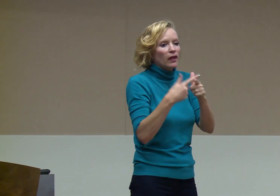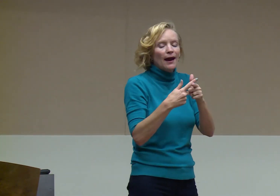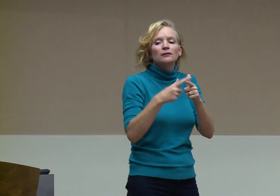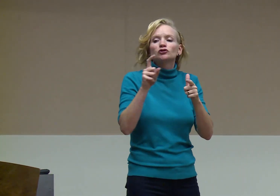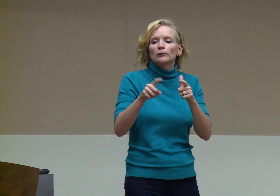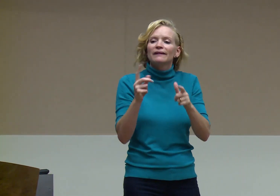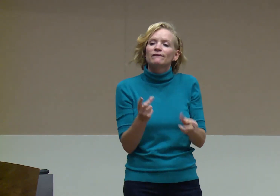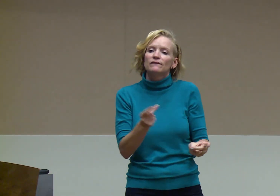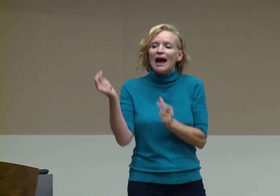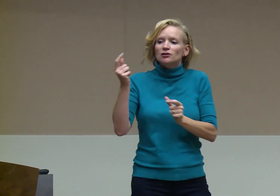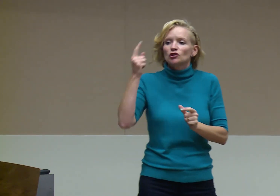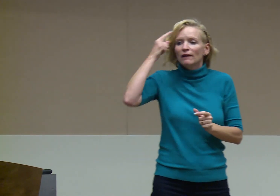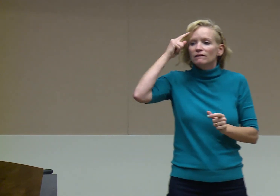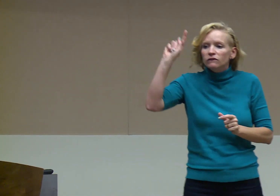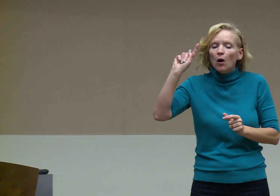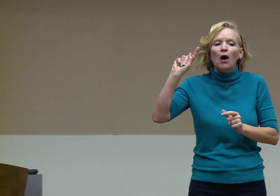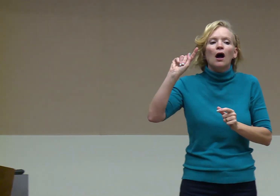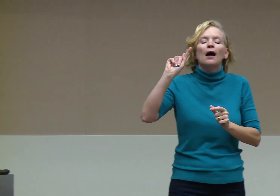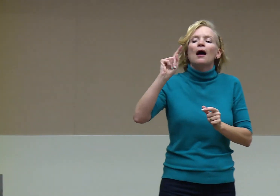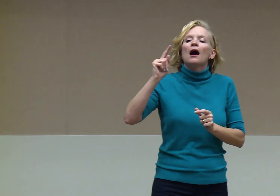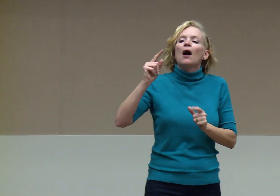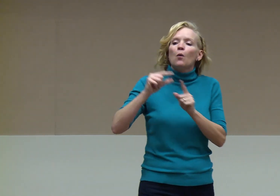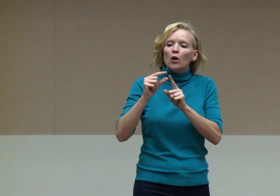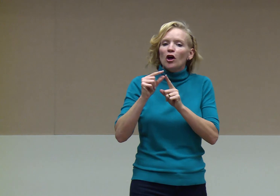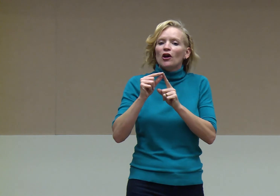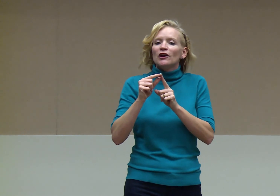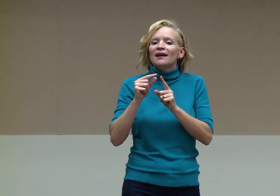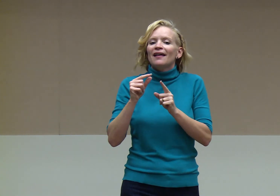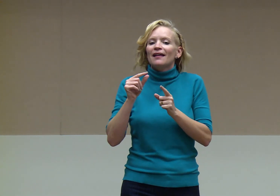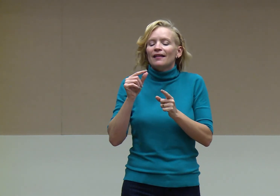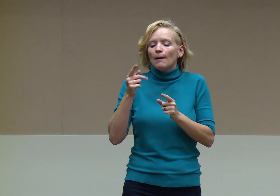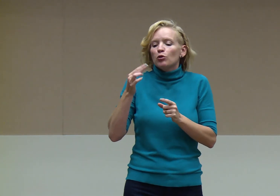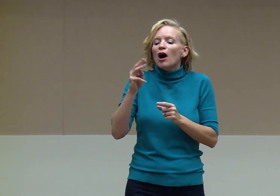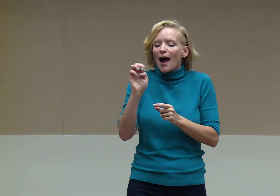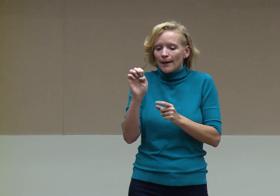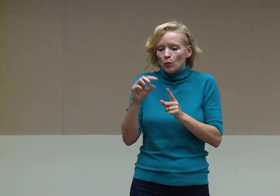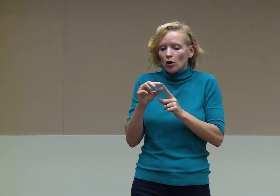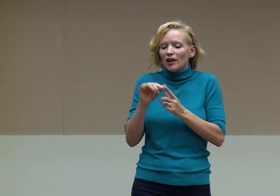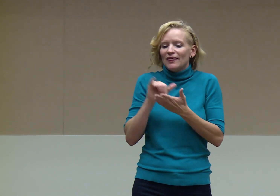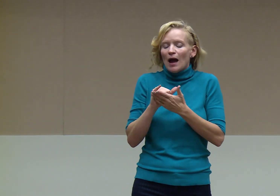So if iconicity facilitates recall,